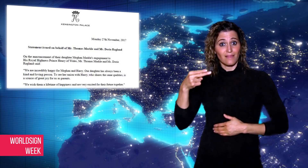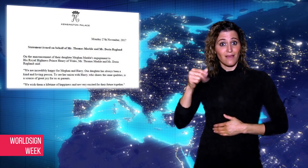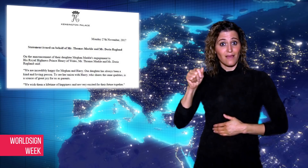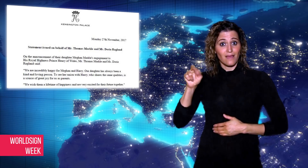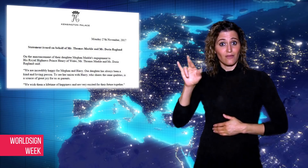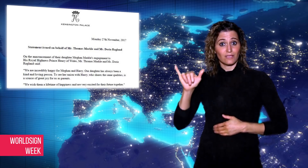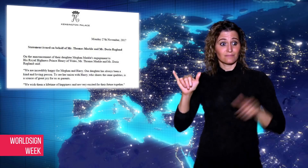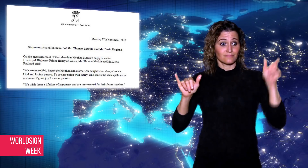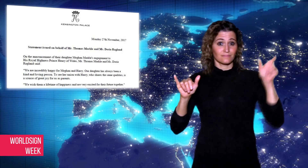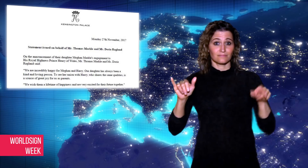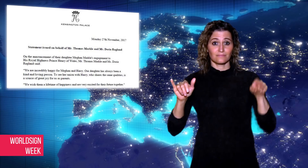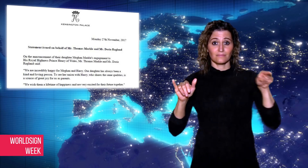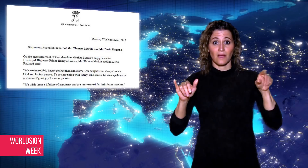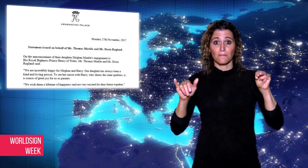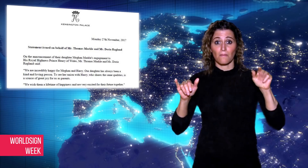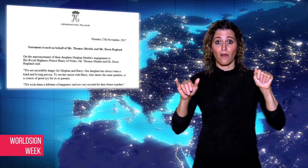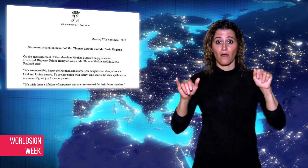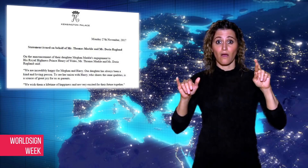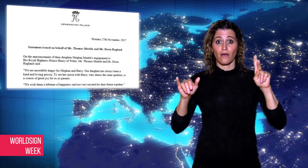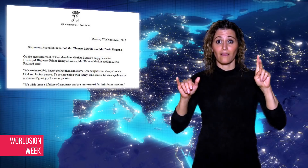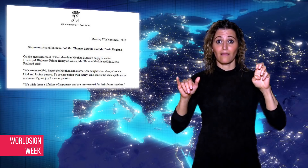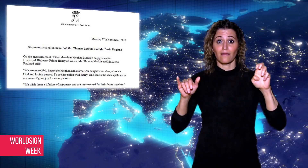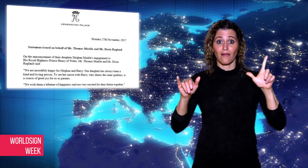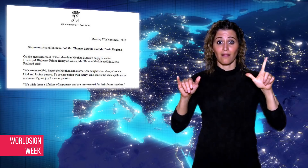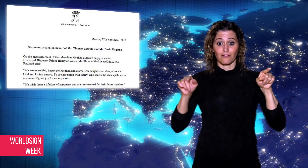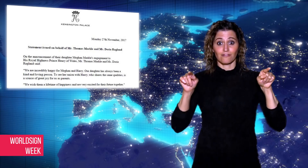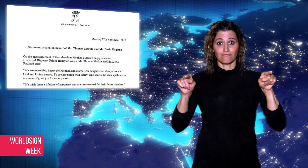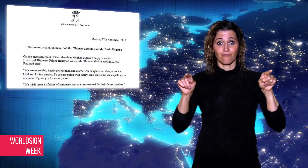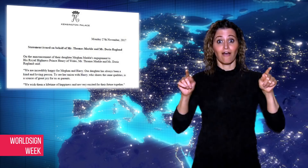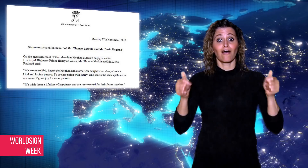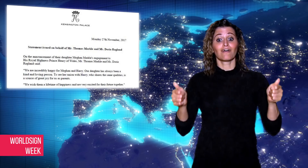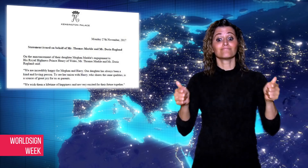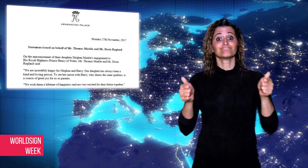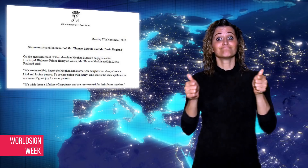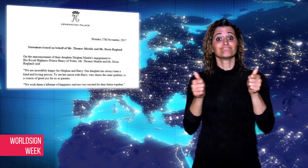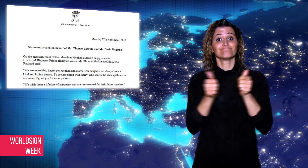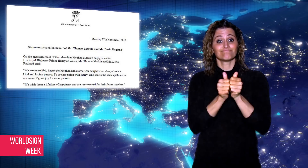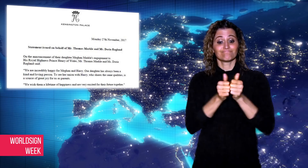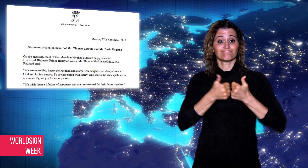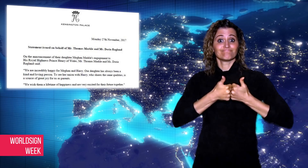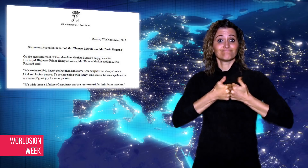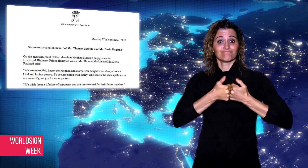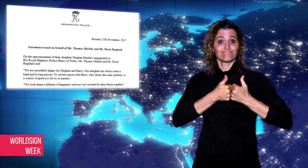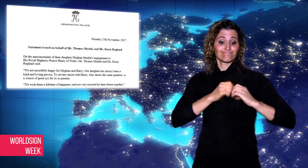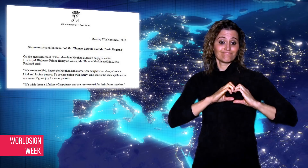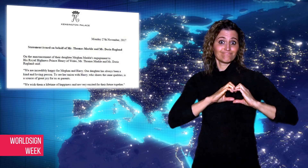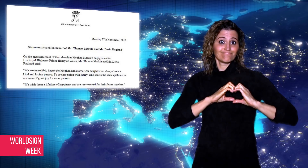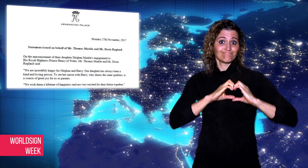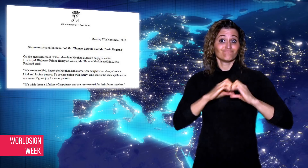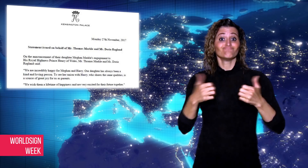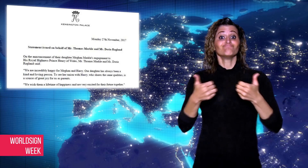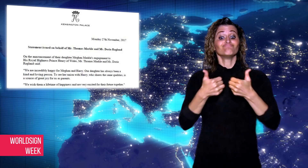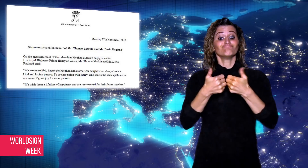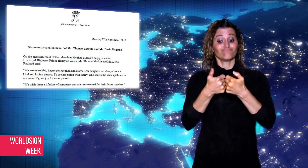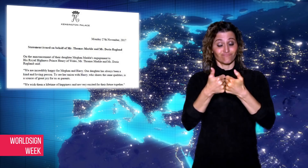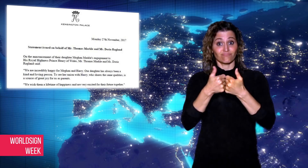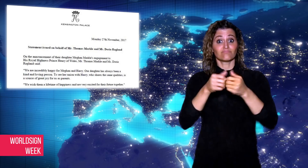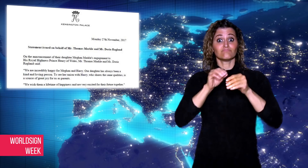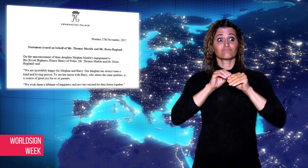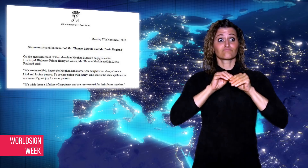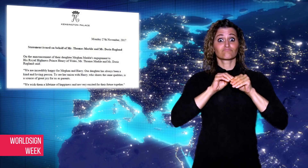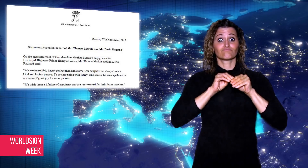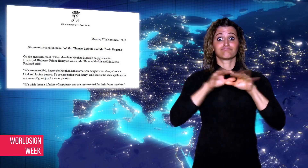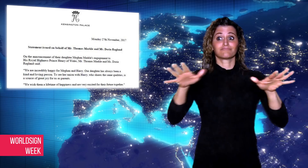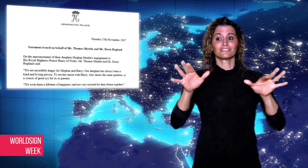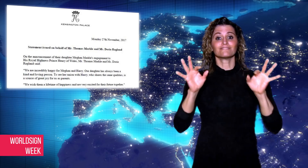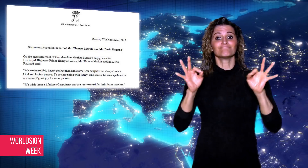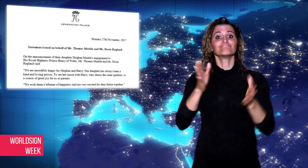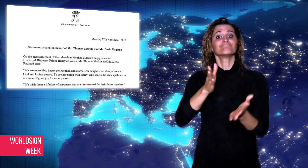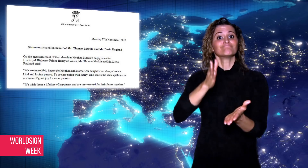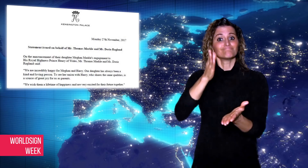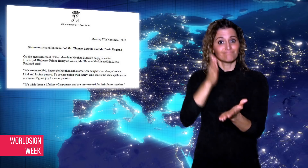relationship became public, there was